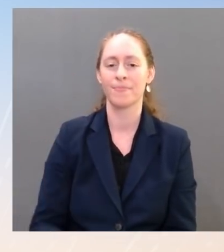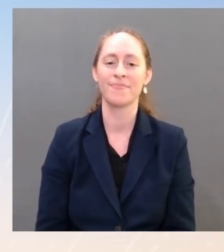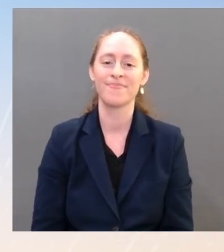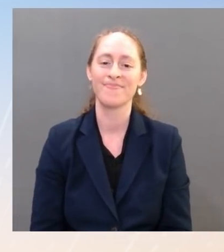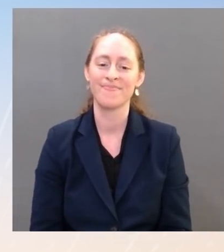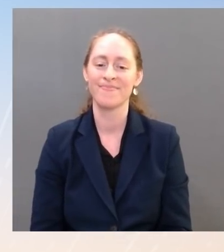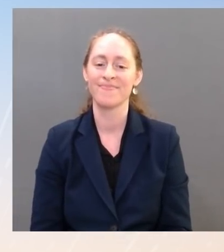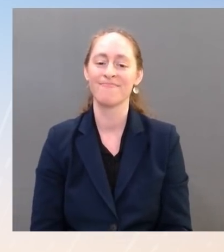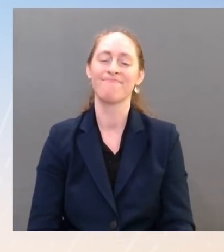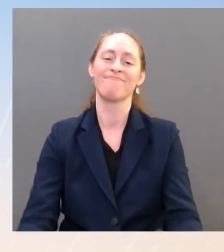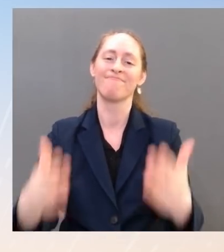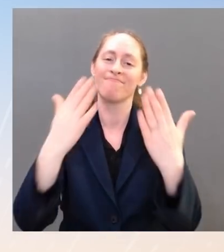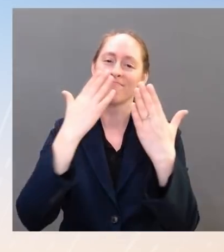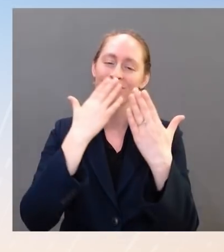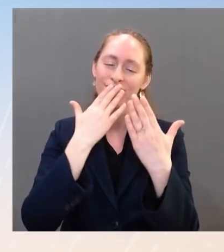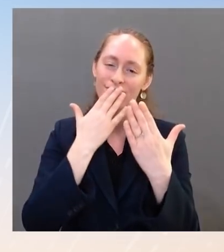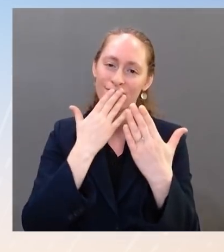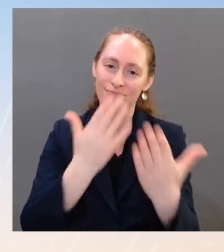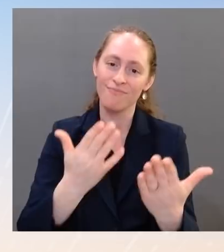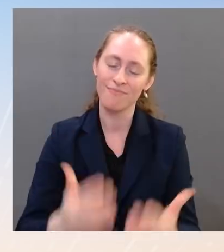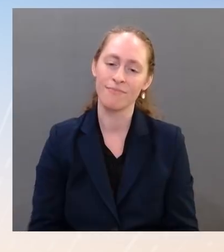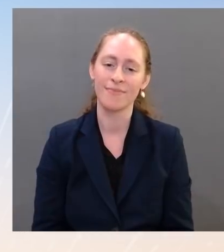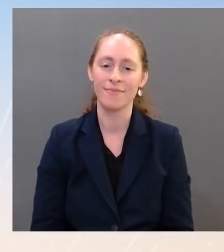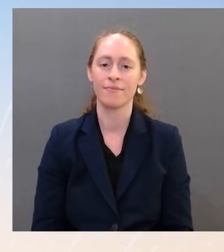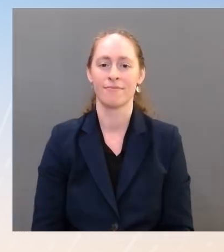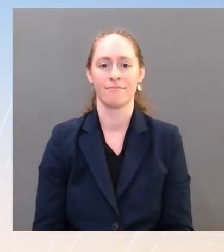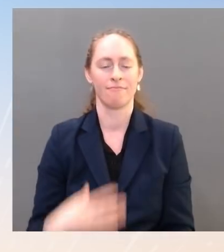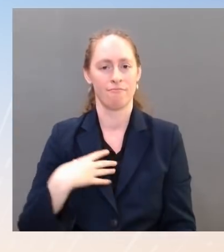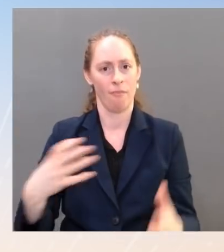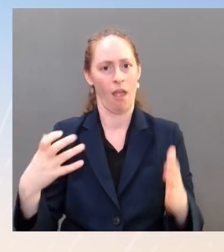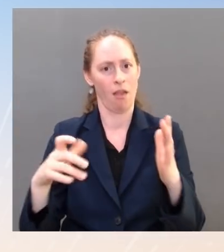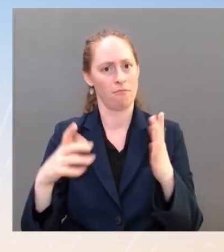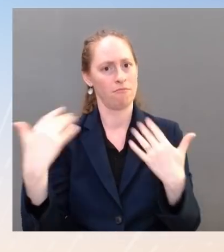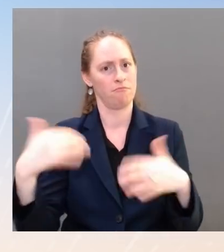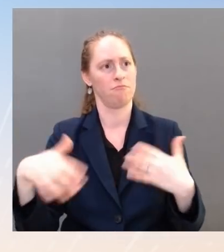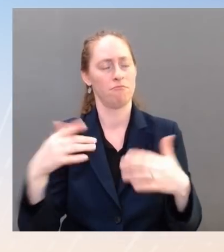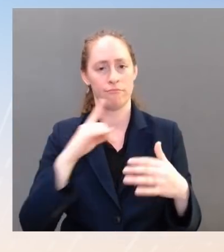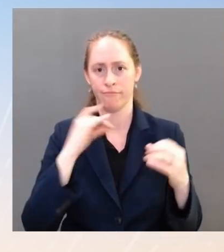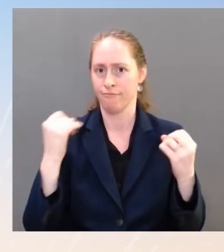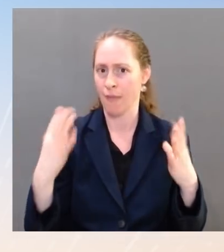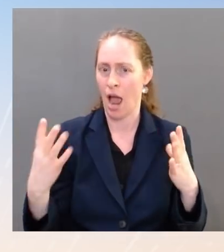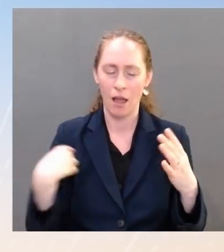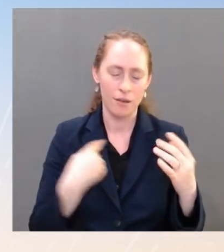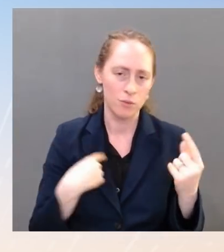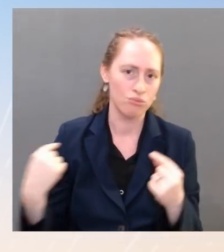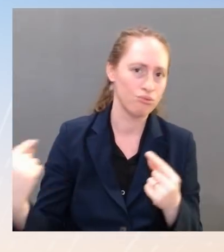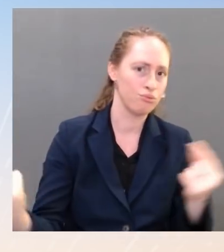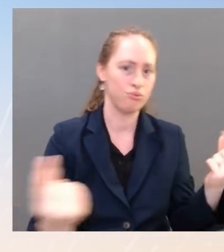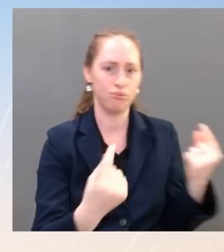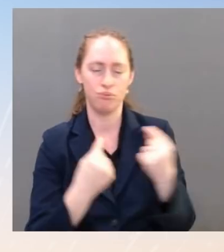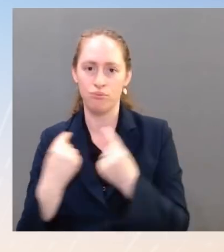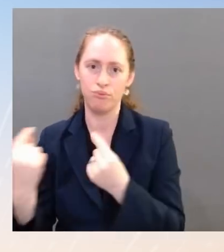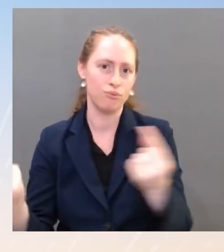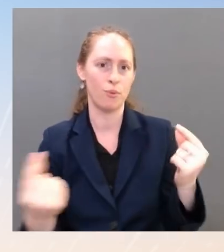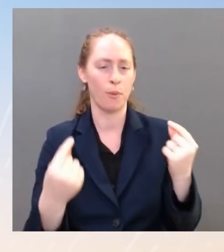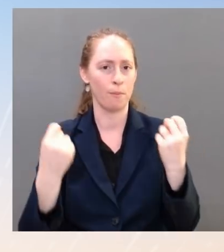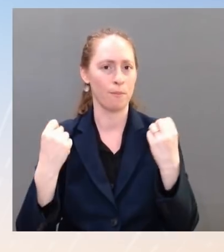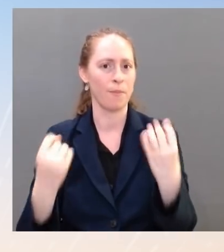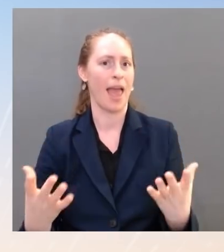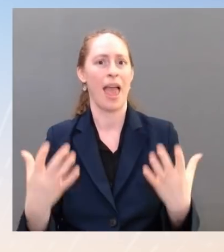in the Department of Energy, the Department of Energy was tasked with $62 billion worth of the funding